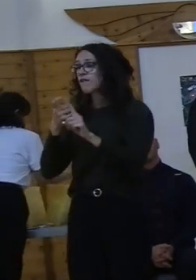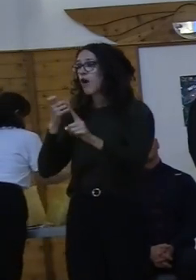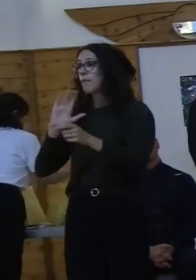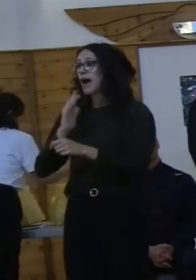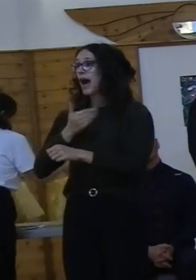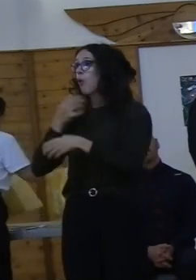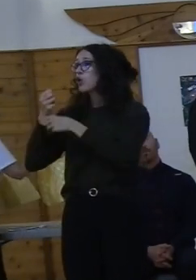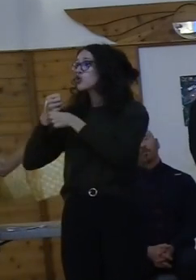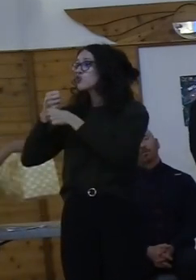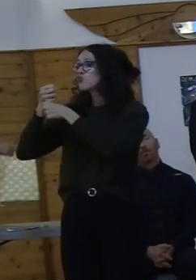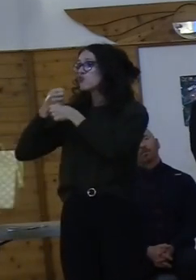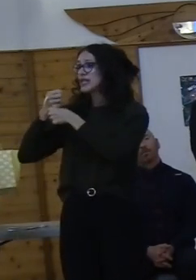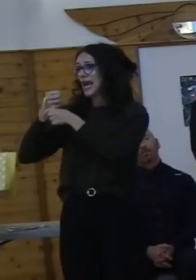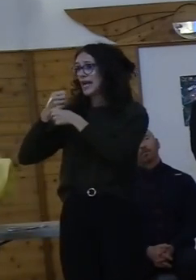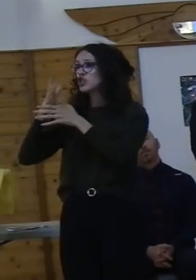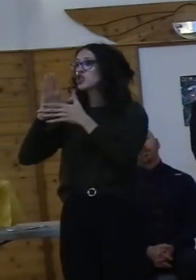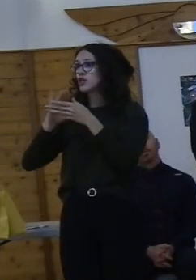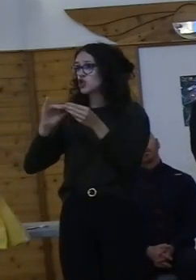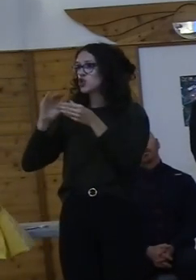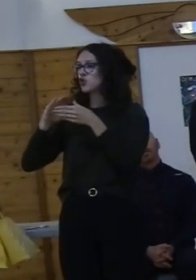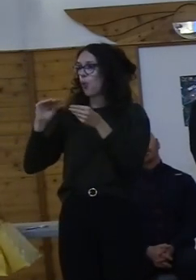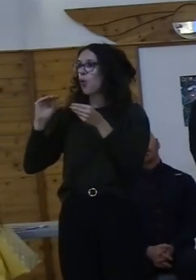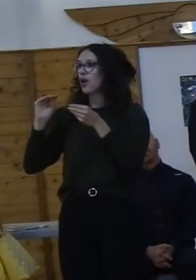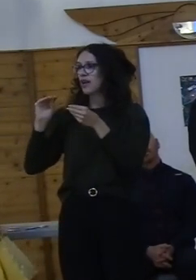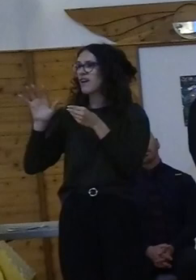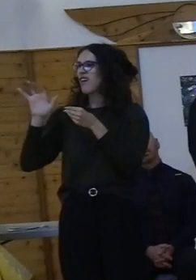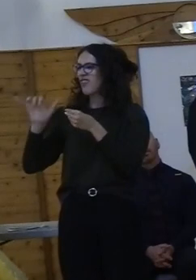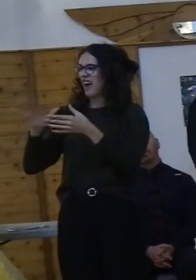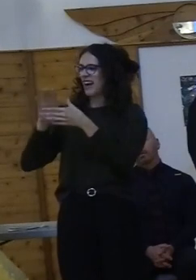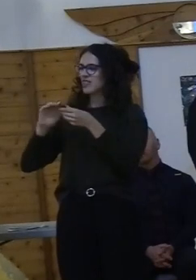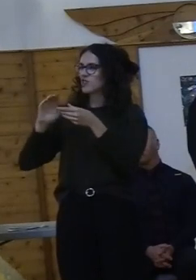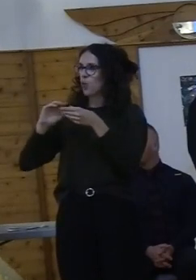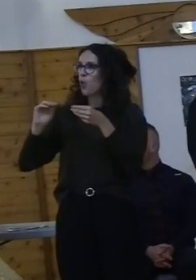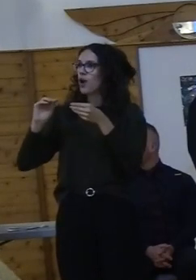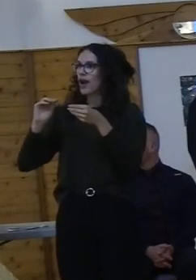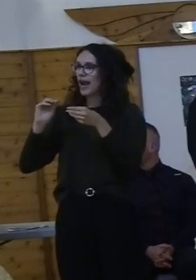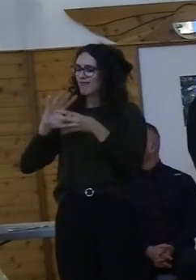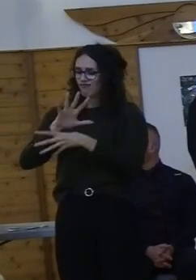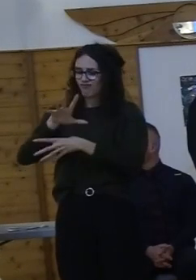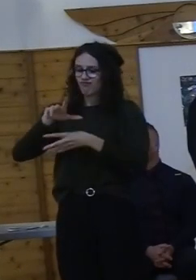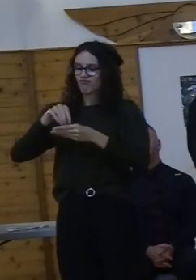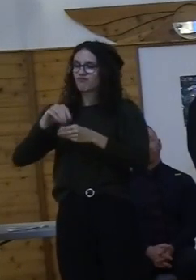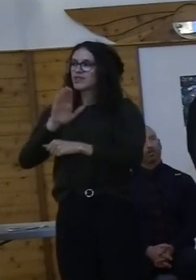stories and it tells us how much creator loves us.